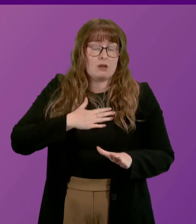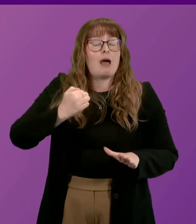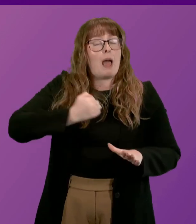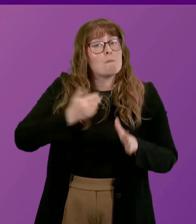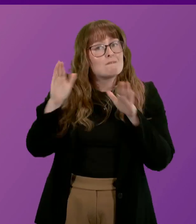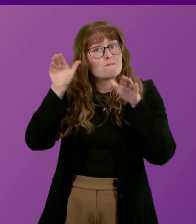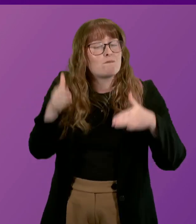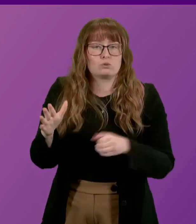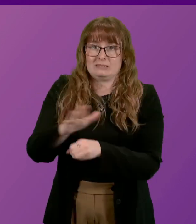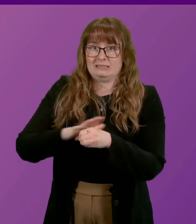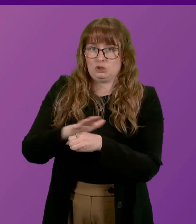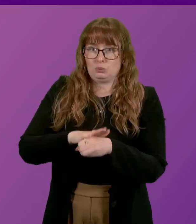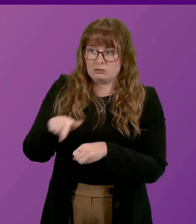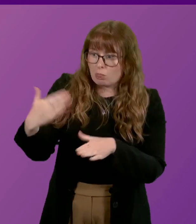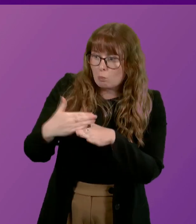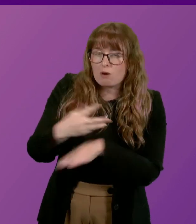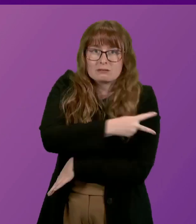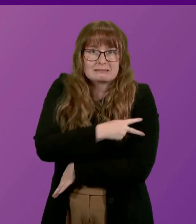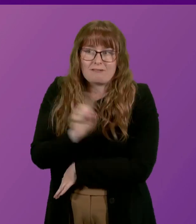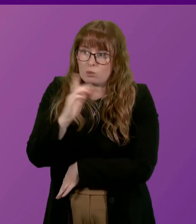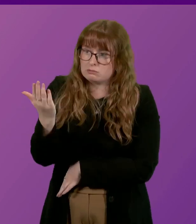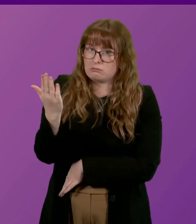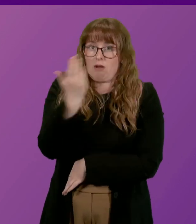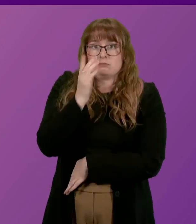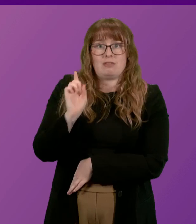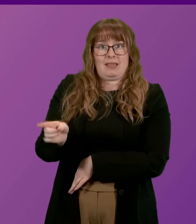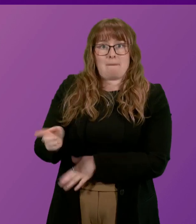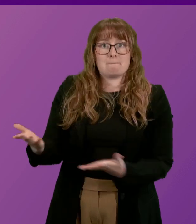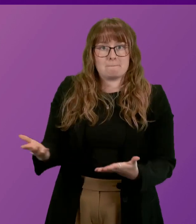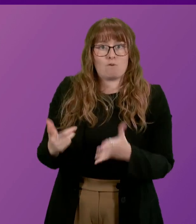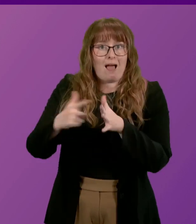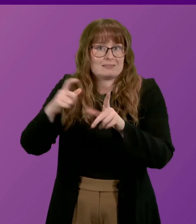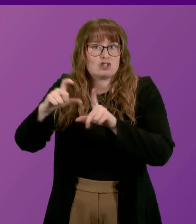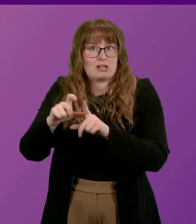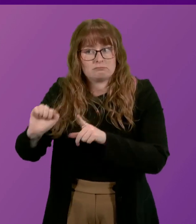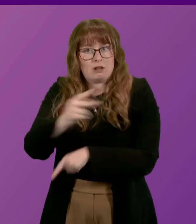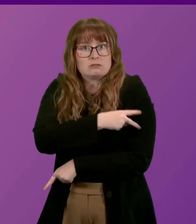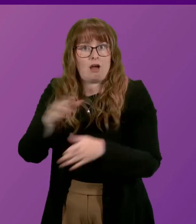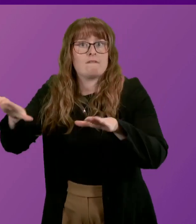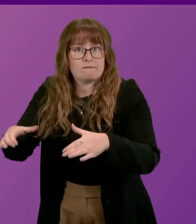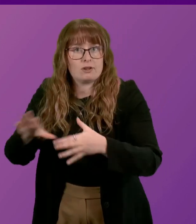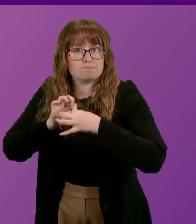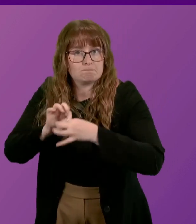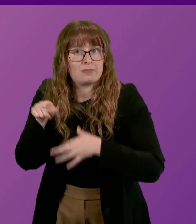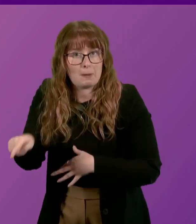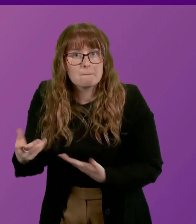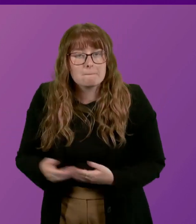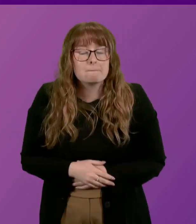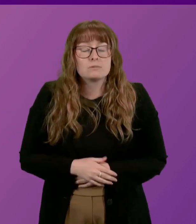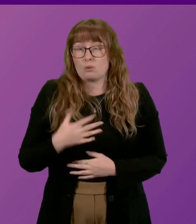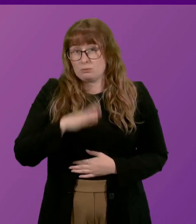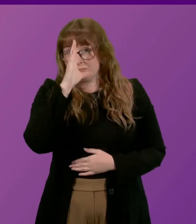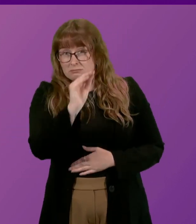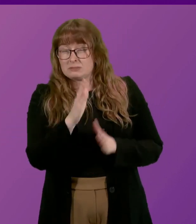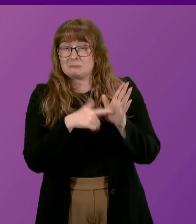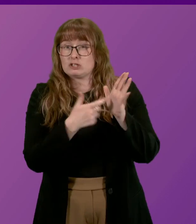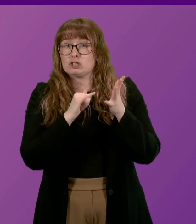on the situation that it faces. Let me tell Mr Sarwar what the Government has done—what it has